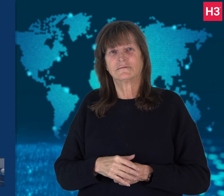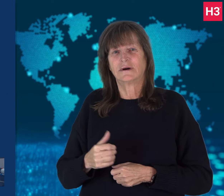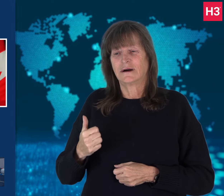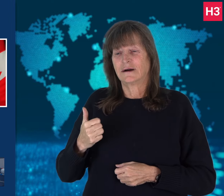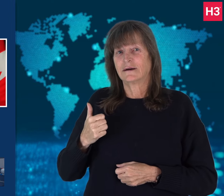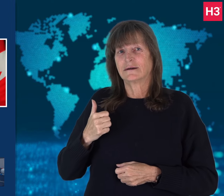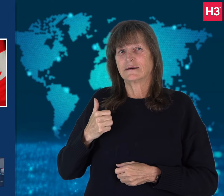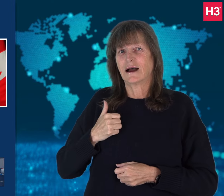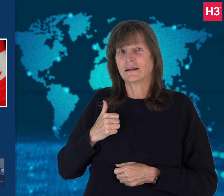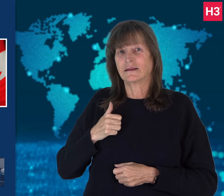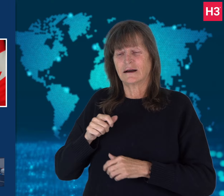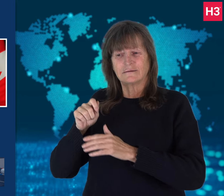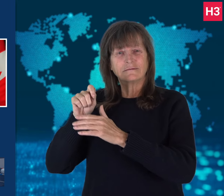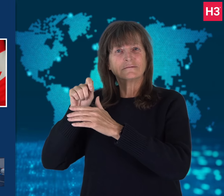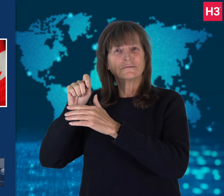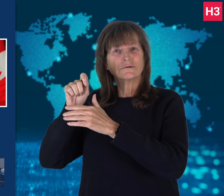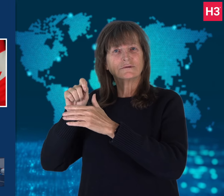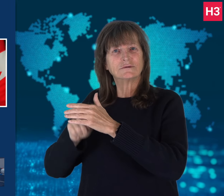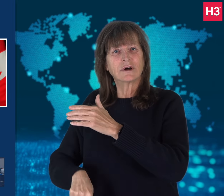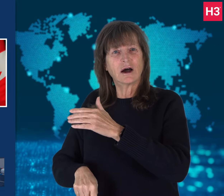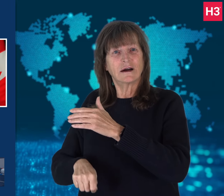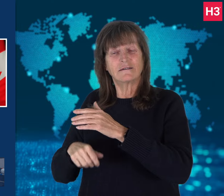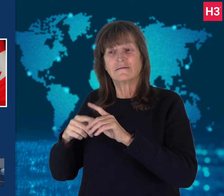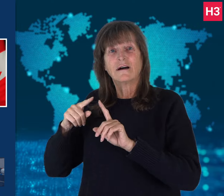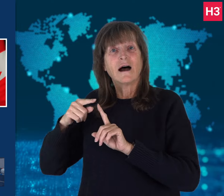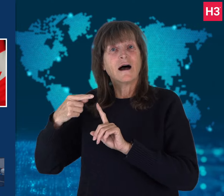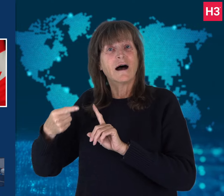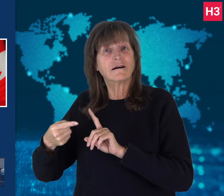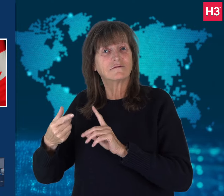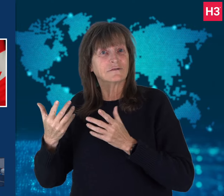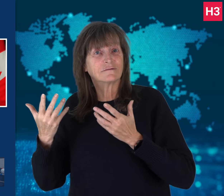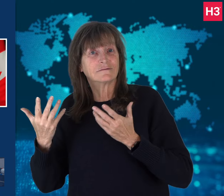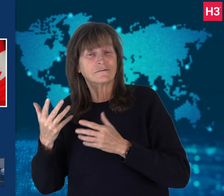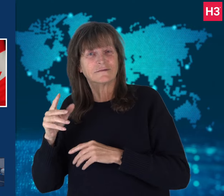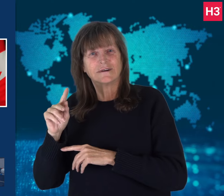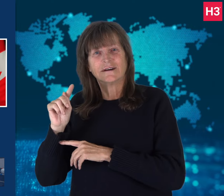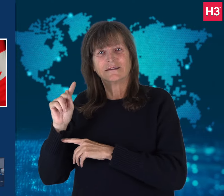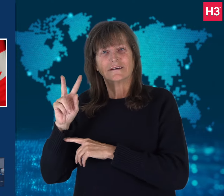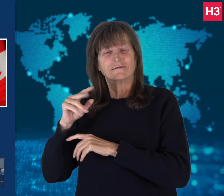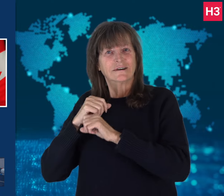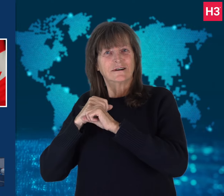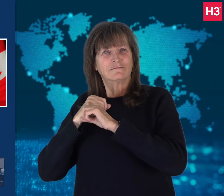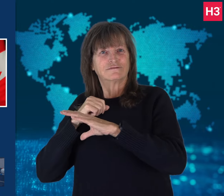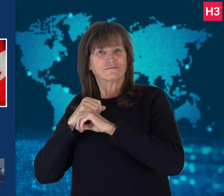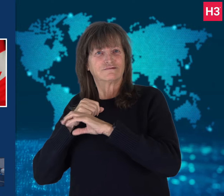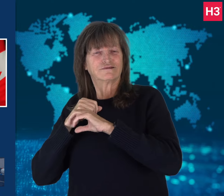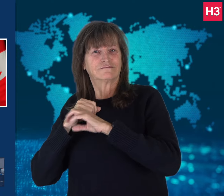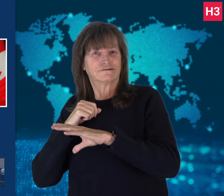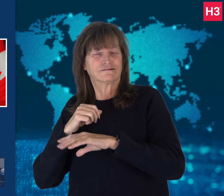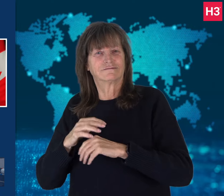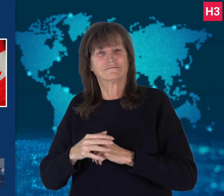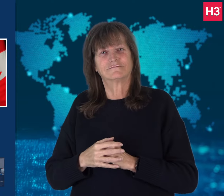Tariffs After TV Ad